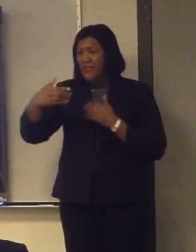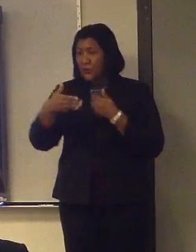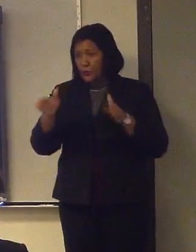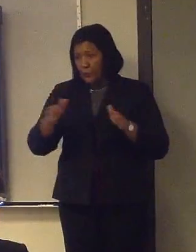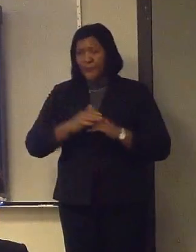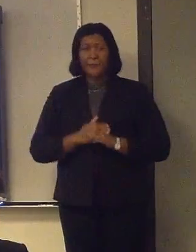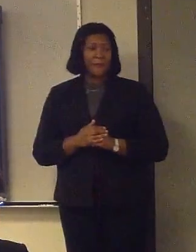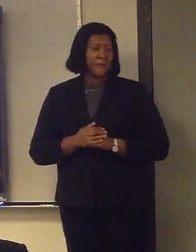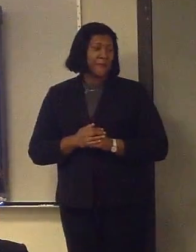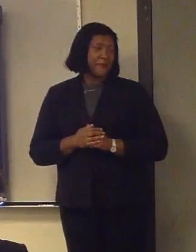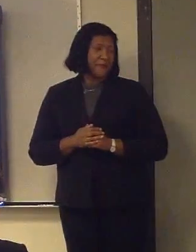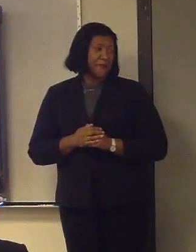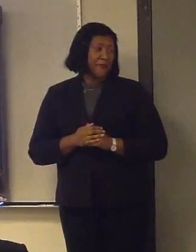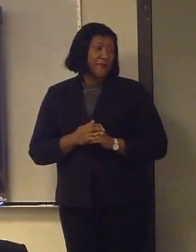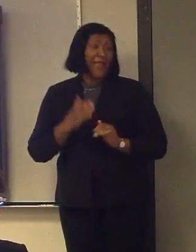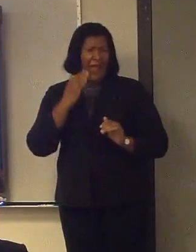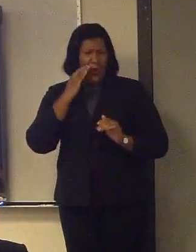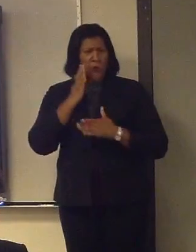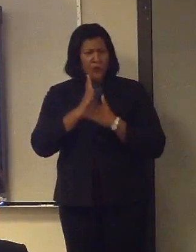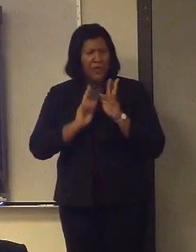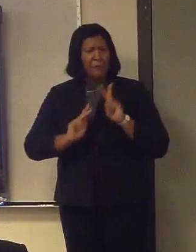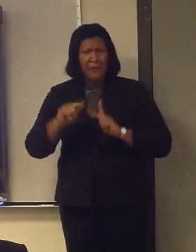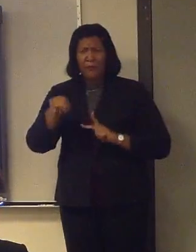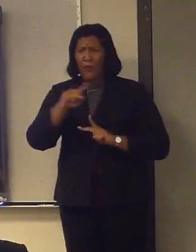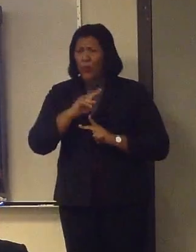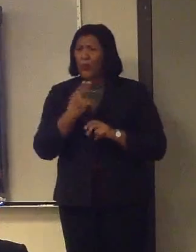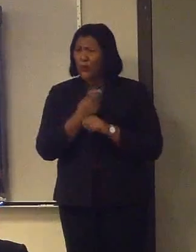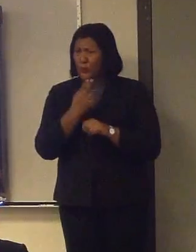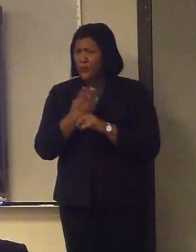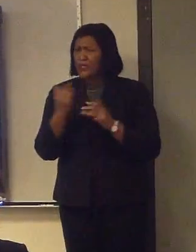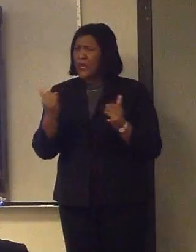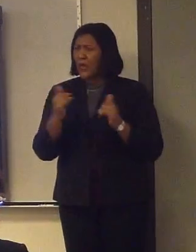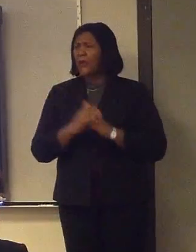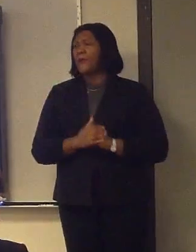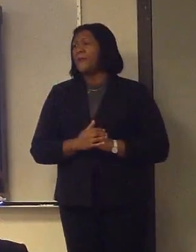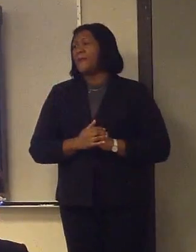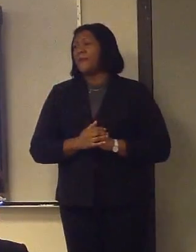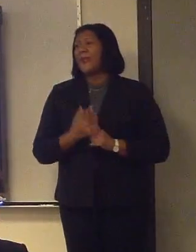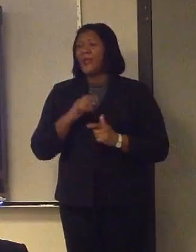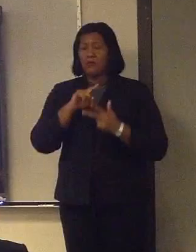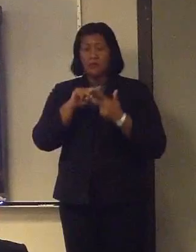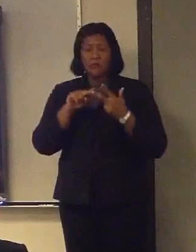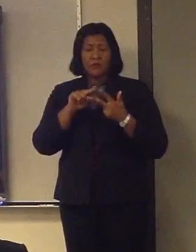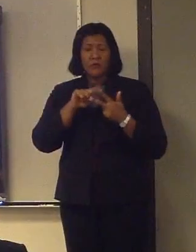know that some people are using it. There are two other types of assistive listening